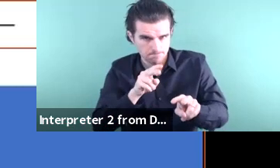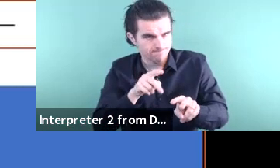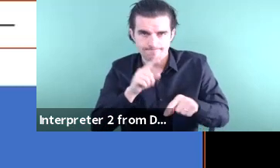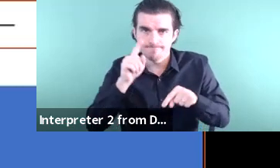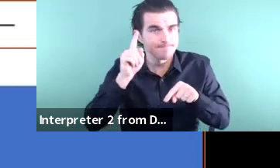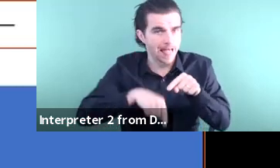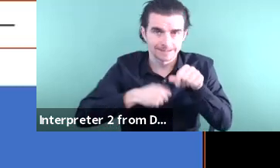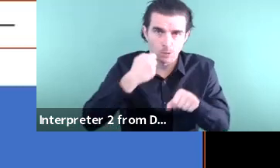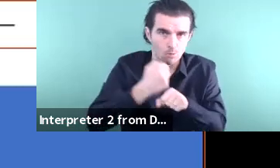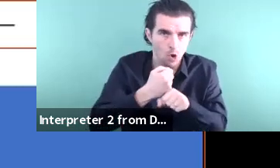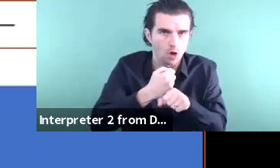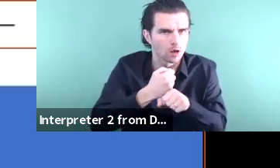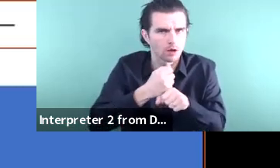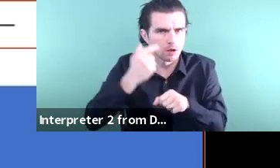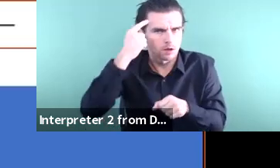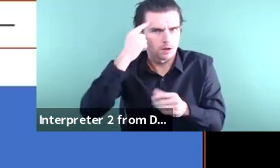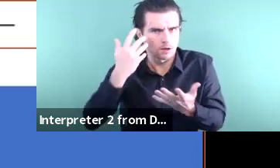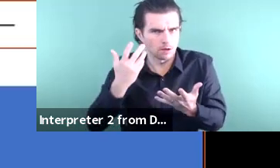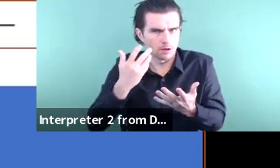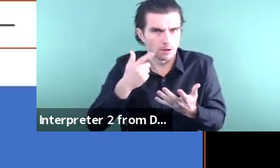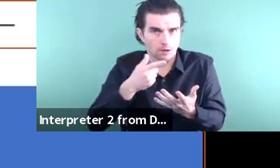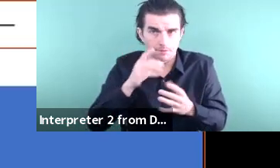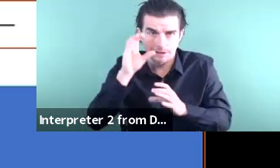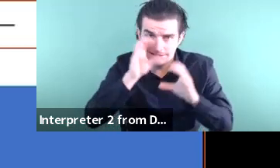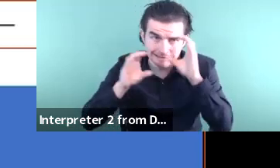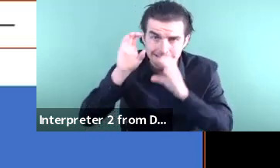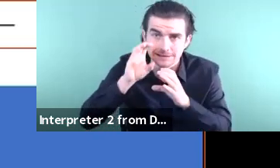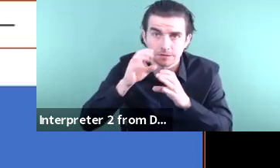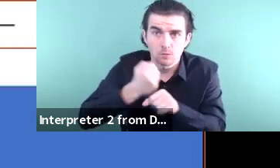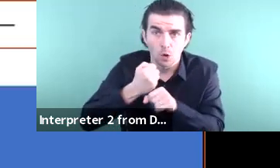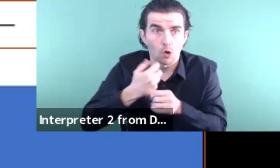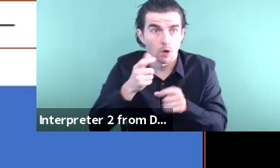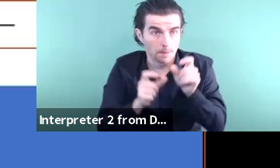the market will be much higher for a person with disability than for a person without disabilities.